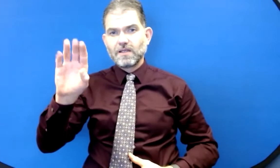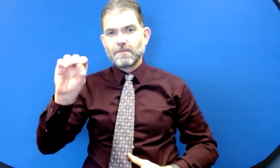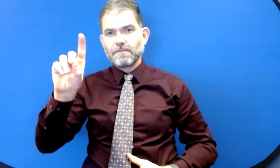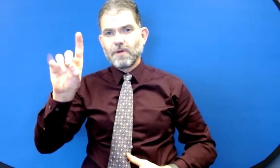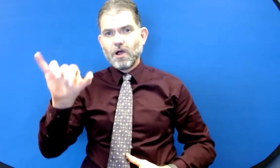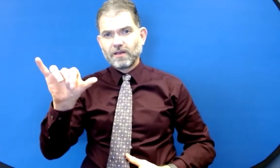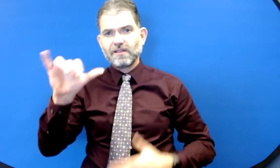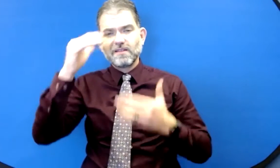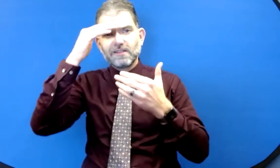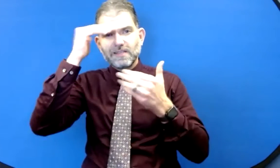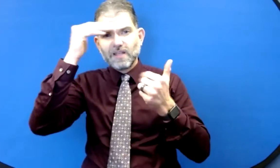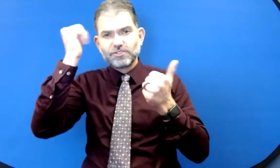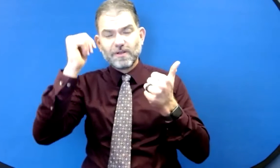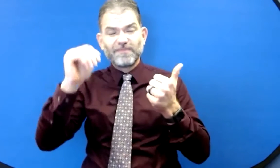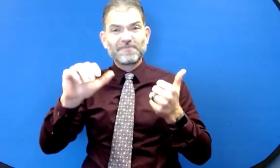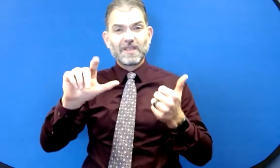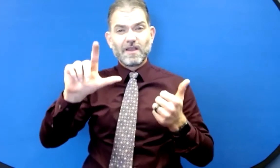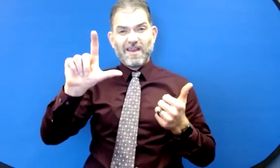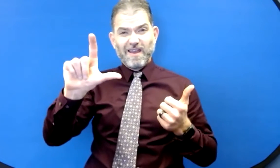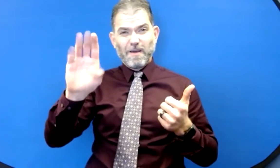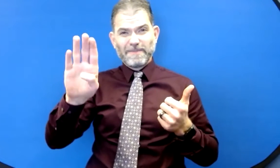ASL Interpreter: is called Louis Body Dementia.